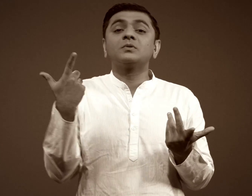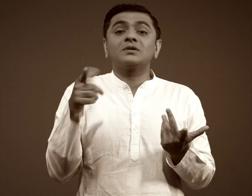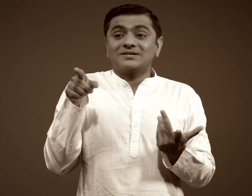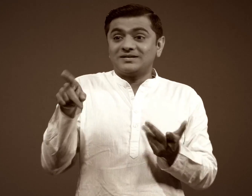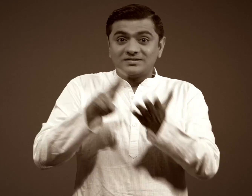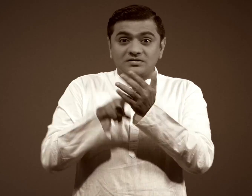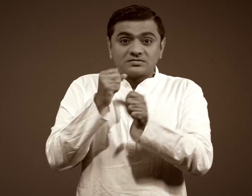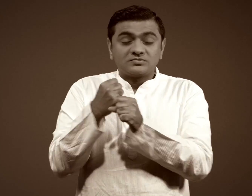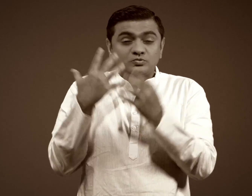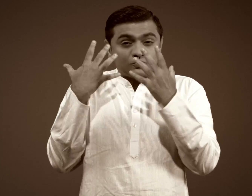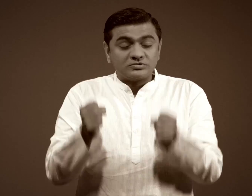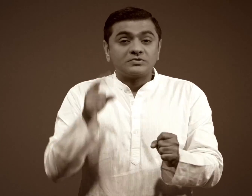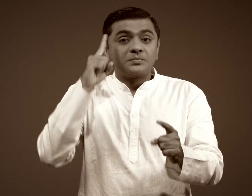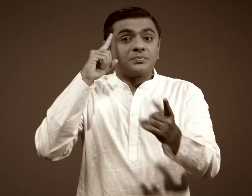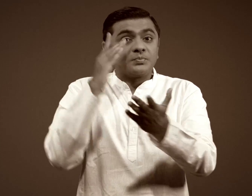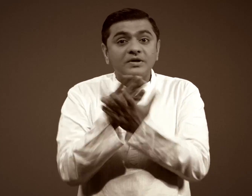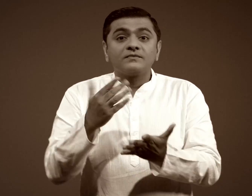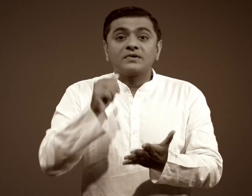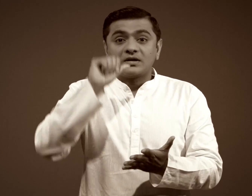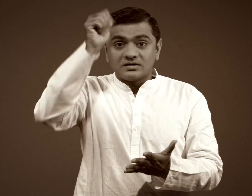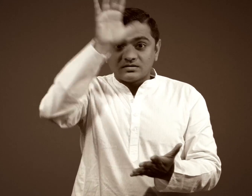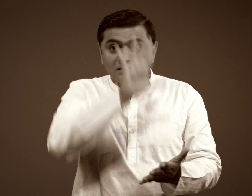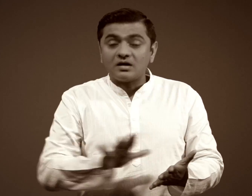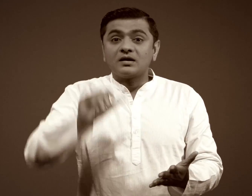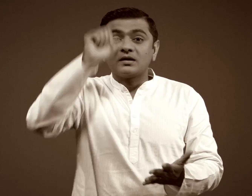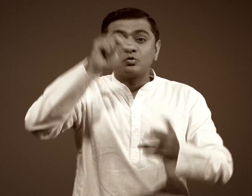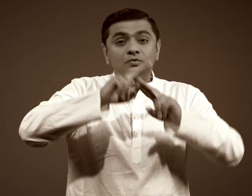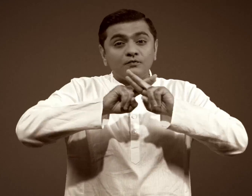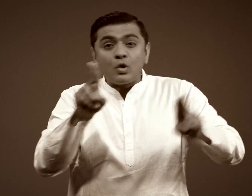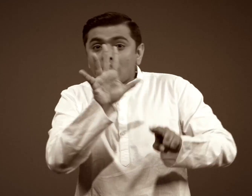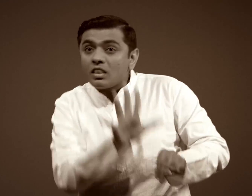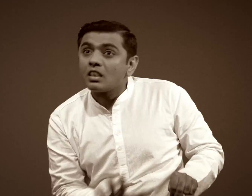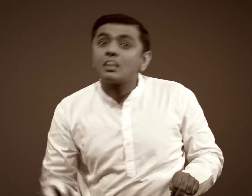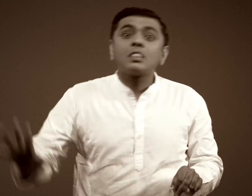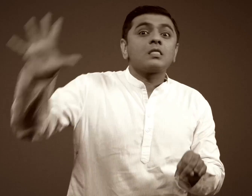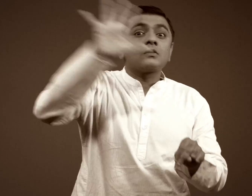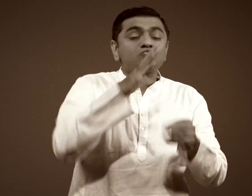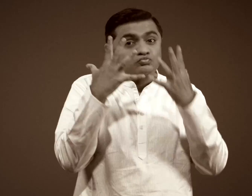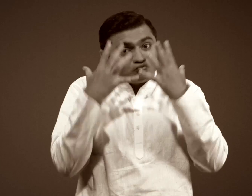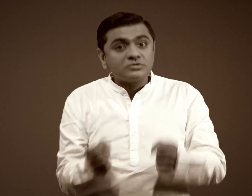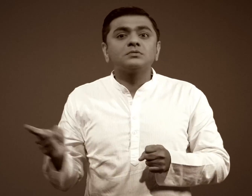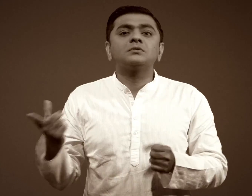Nathuram believed Indian must be a complete Hindu state.